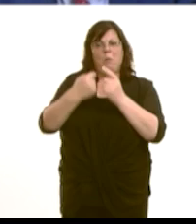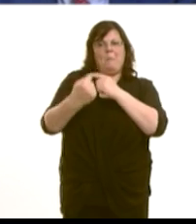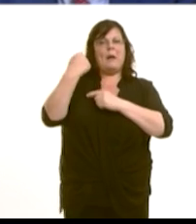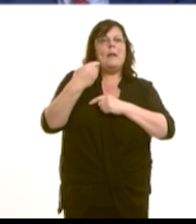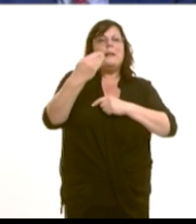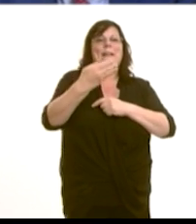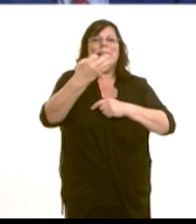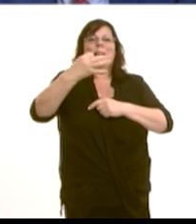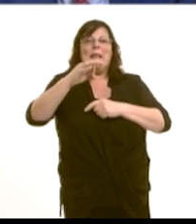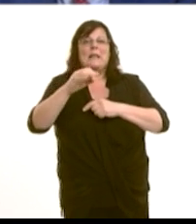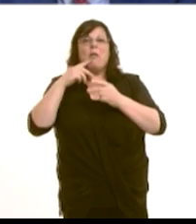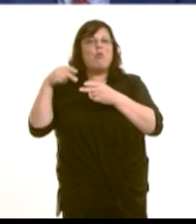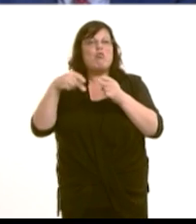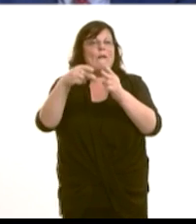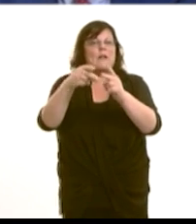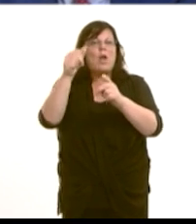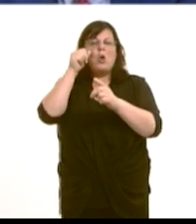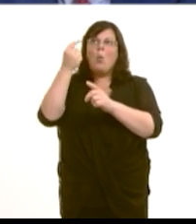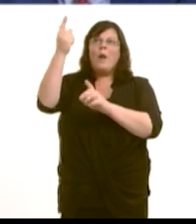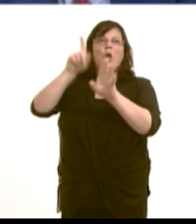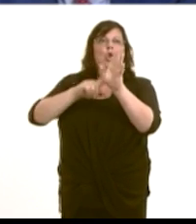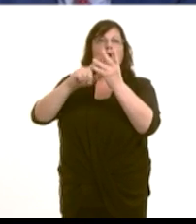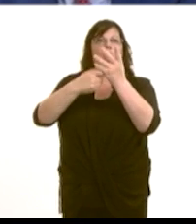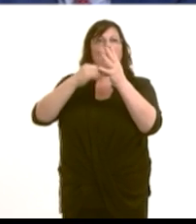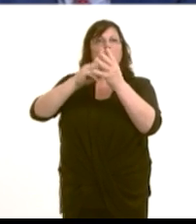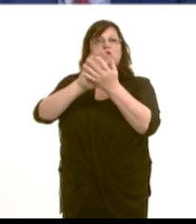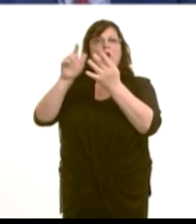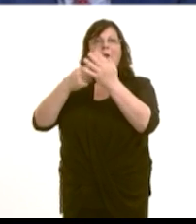There was a river in Yorkshire that would catch fire, if you threw a match into it;